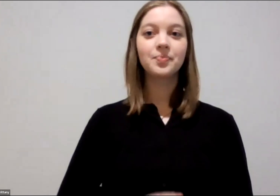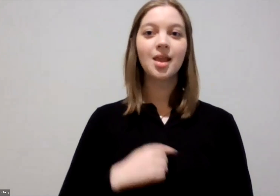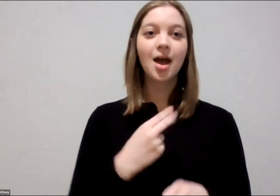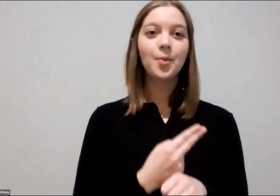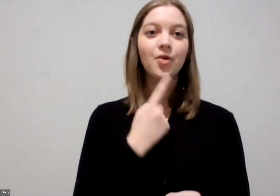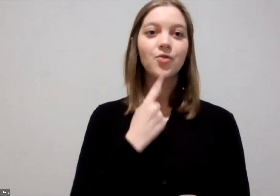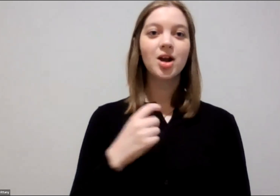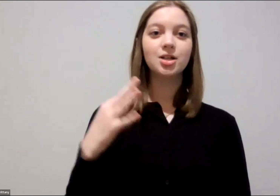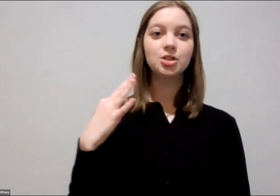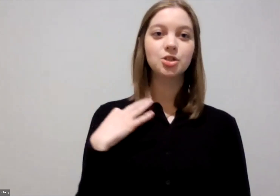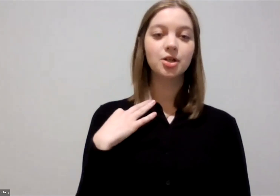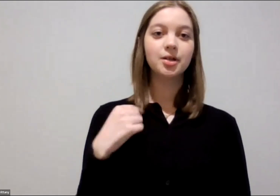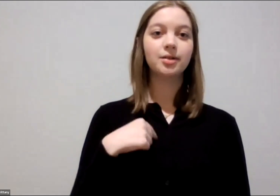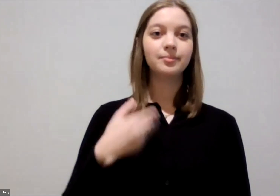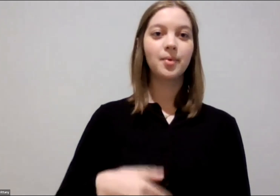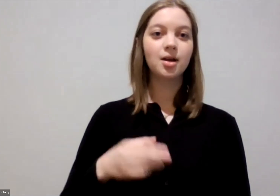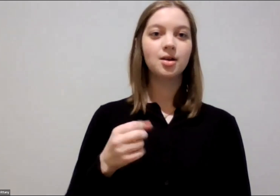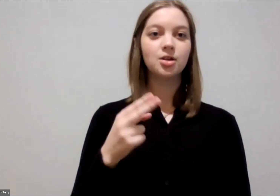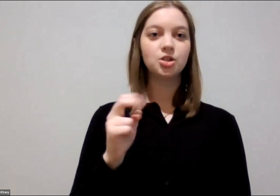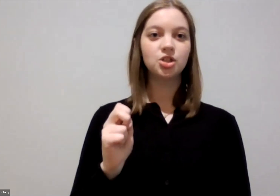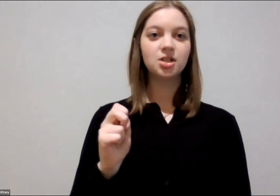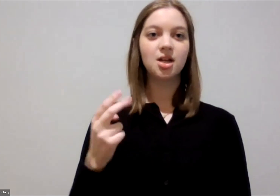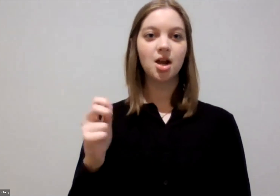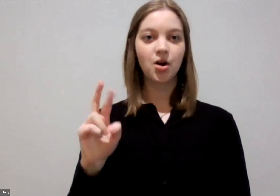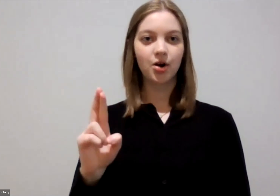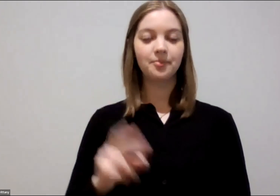I'm wearing a red shirt and my pronouns, are she and her